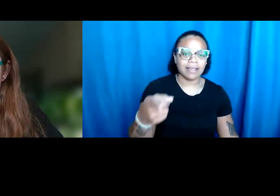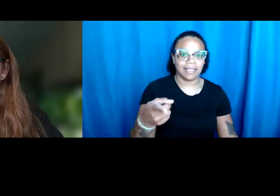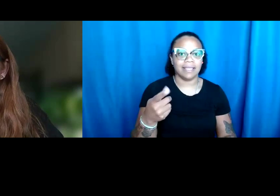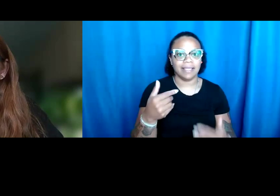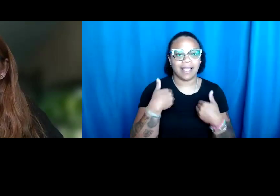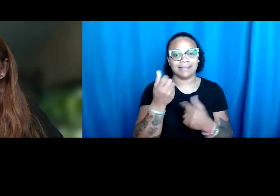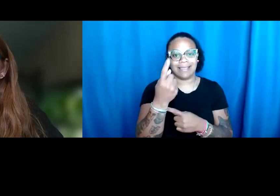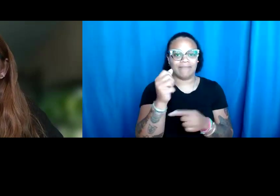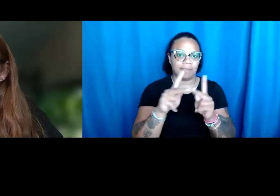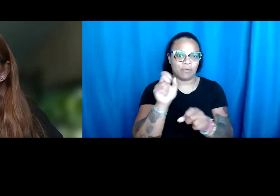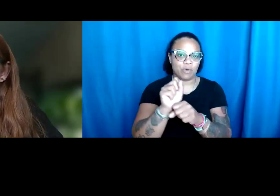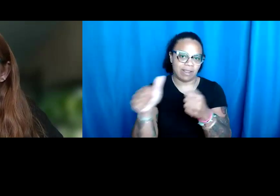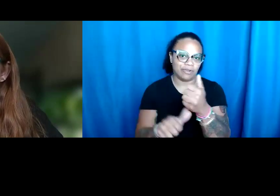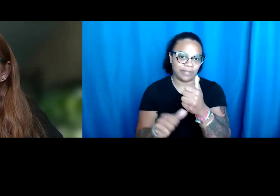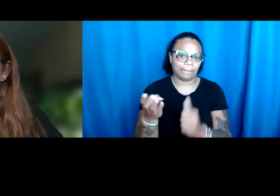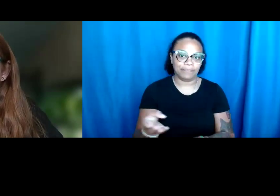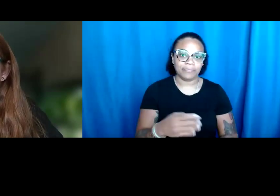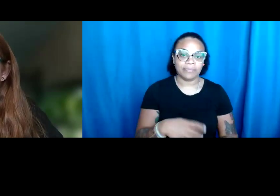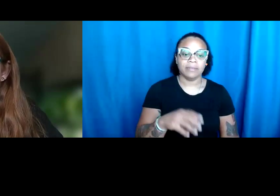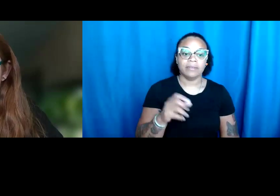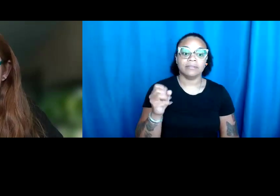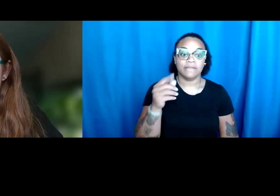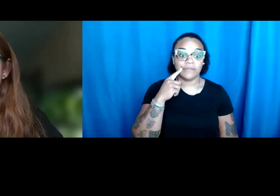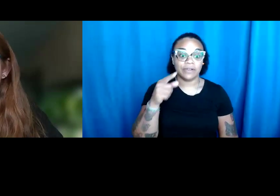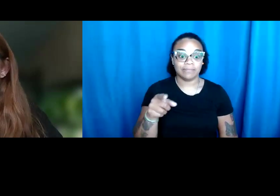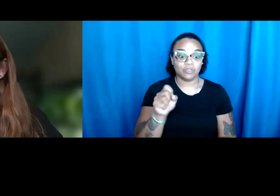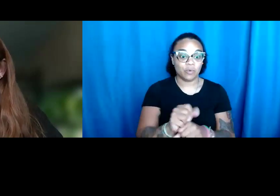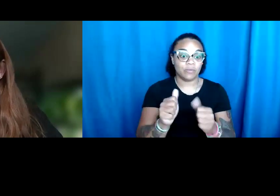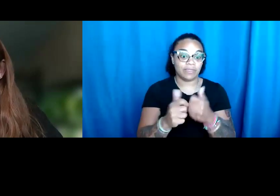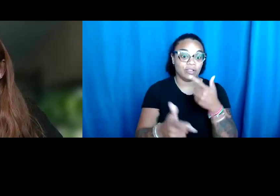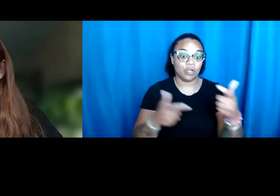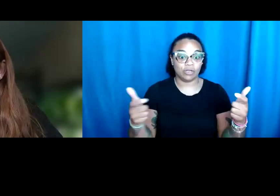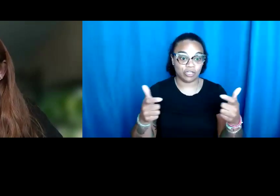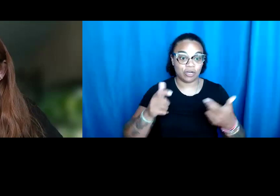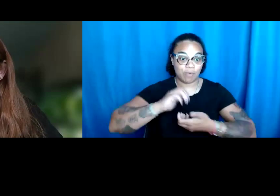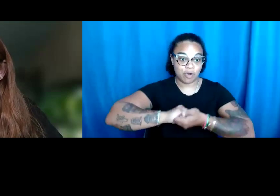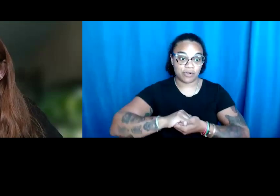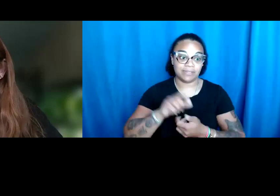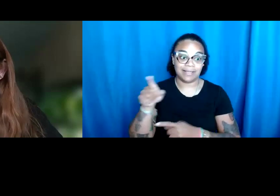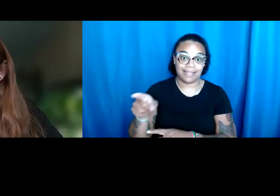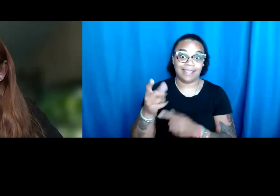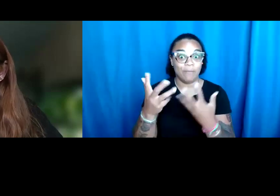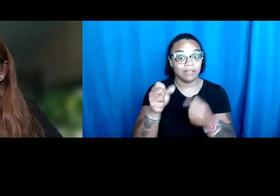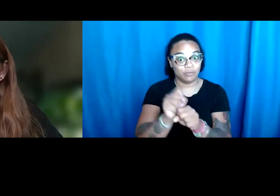11 people. In order to work with the larger partners that he was looking to work with to grow his